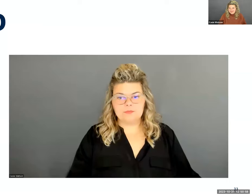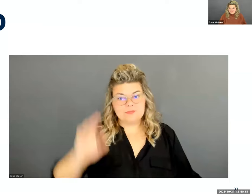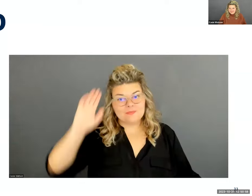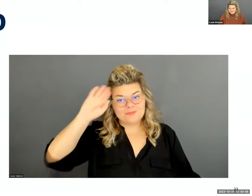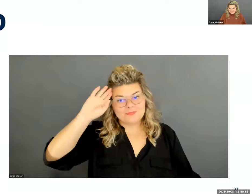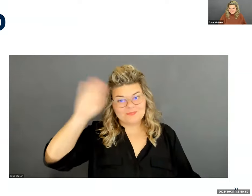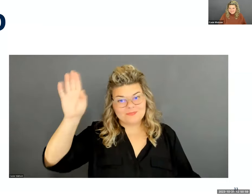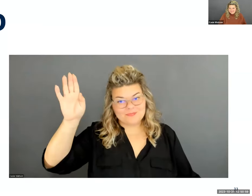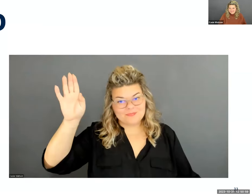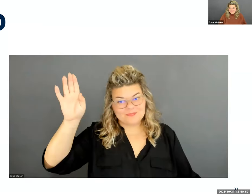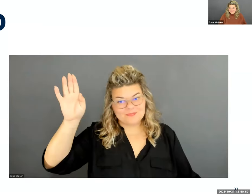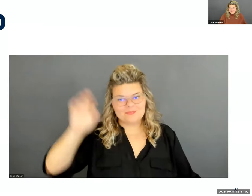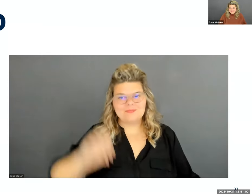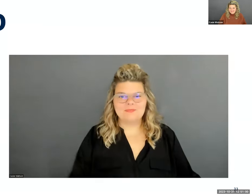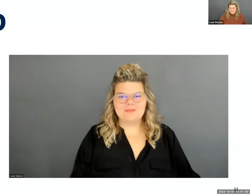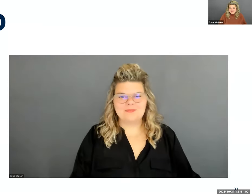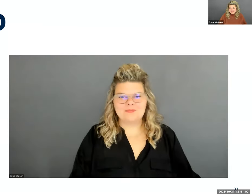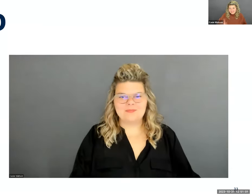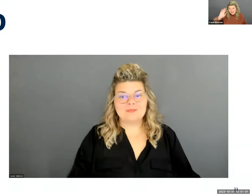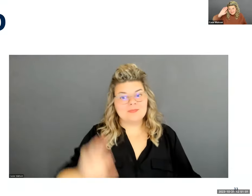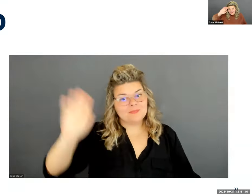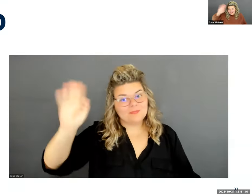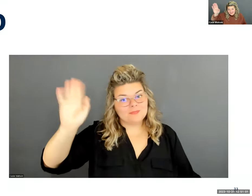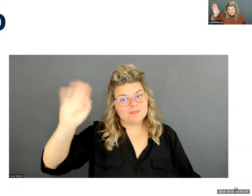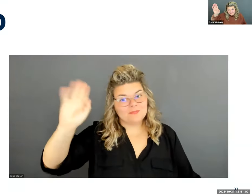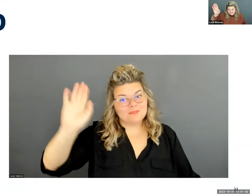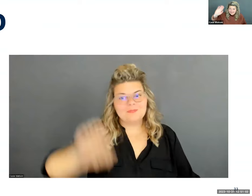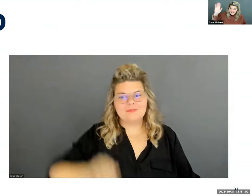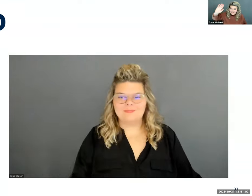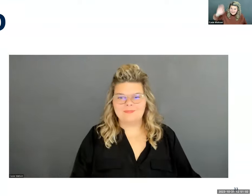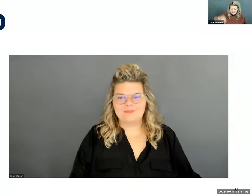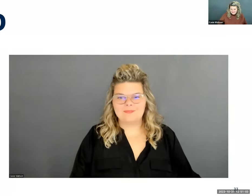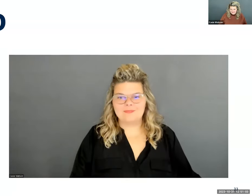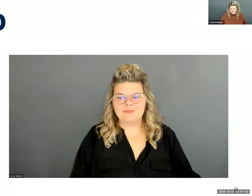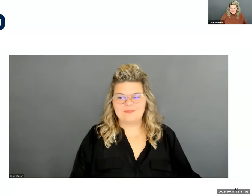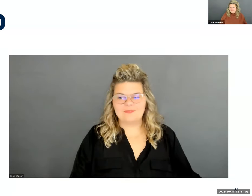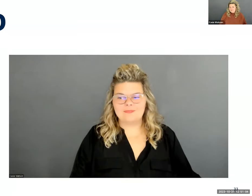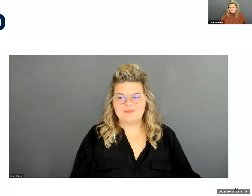Mind my videos. Notice how my eyebrows are up. Hello, hi. Waving.